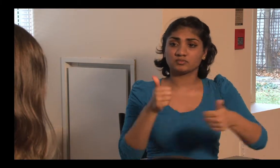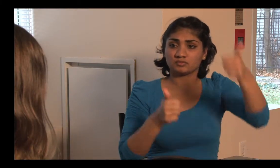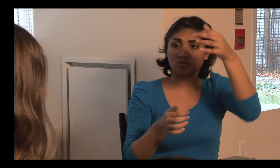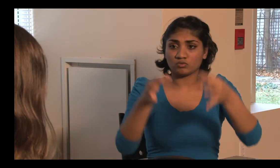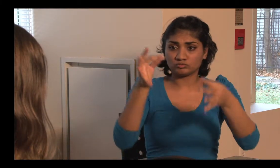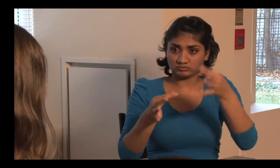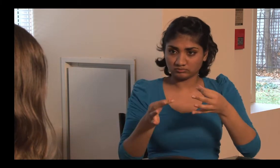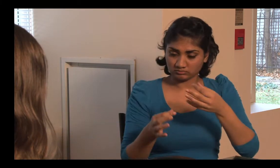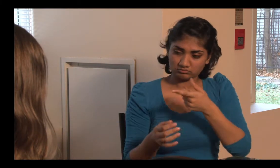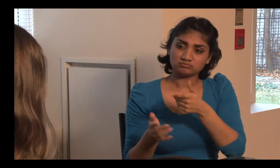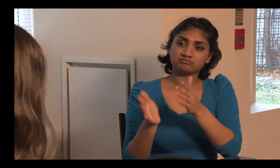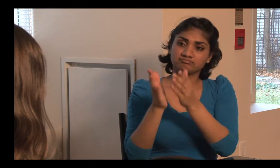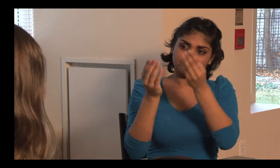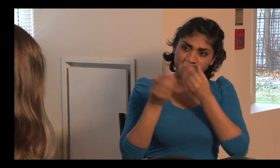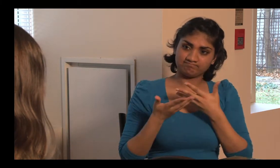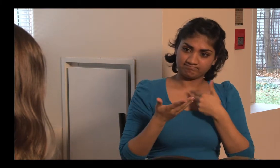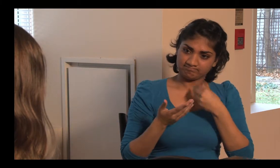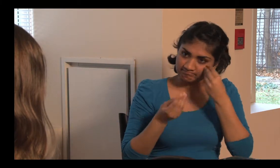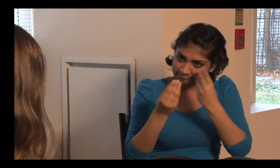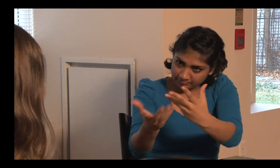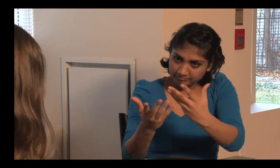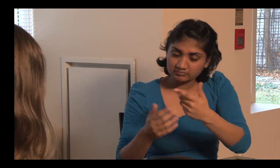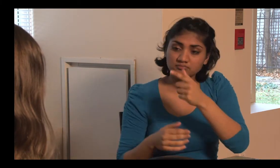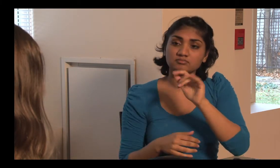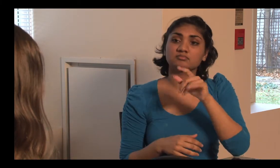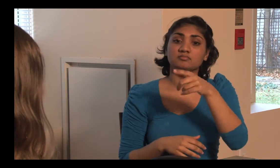As a victim in a domestic assault case,